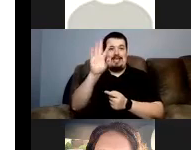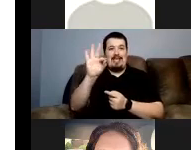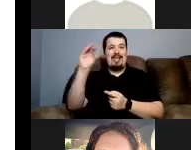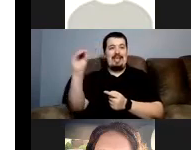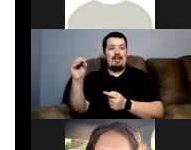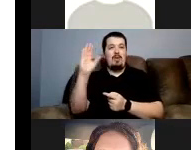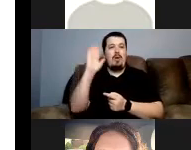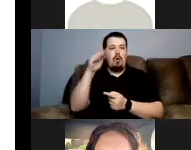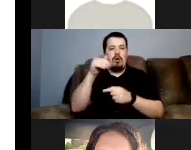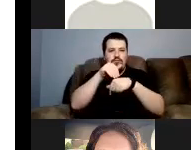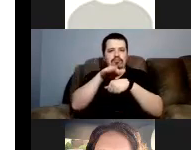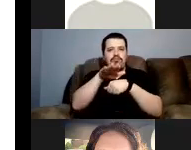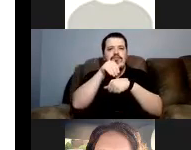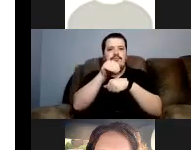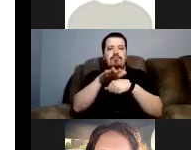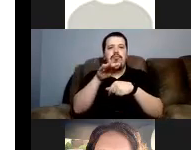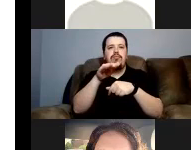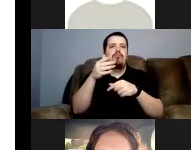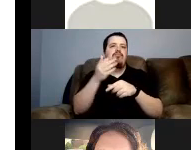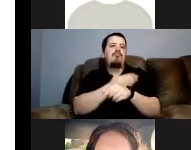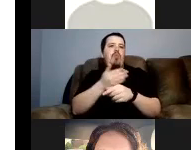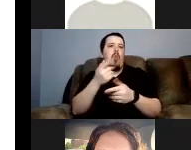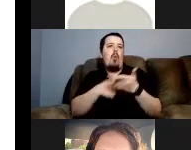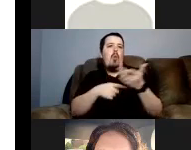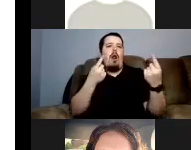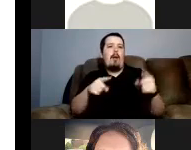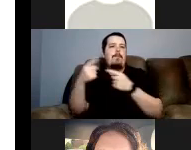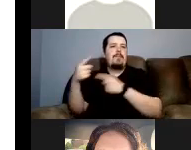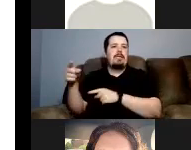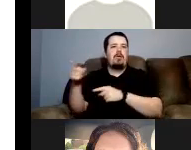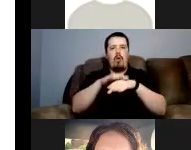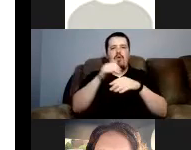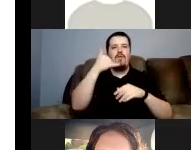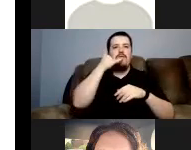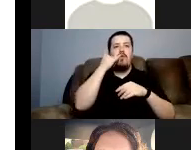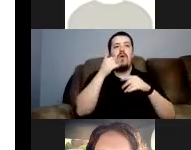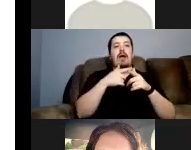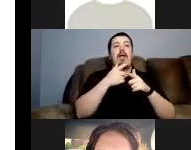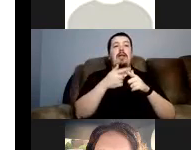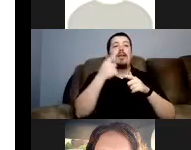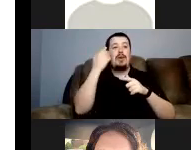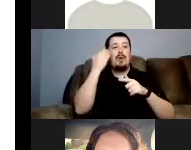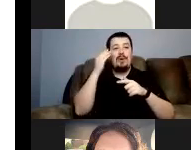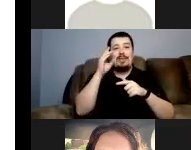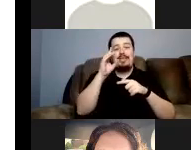updates right on your phone. Then uh given how DDH is kind of being kicked off today with our